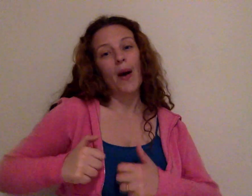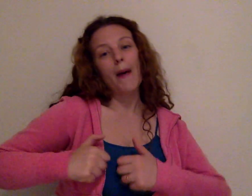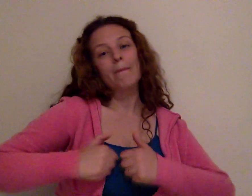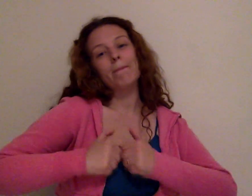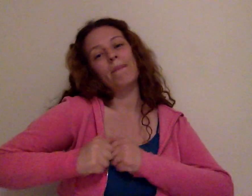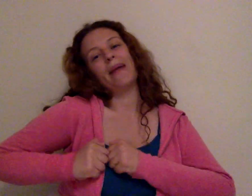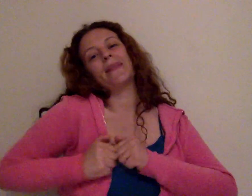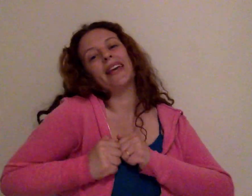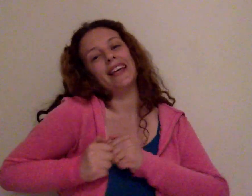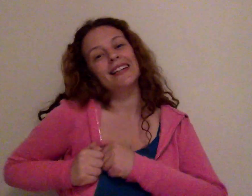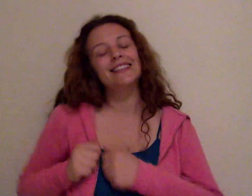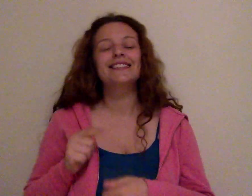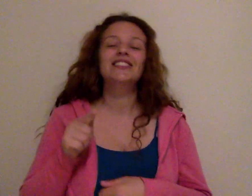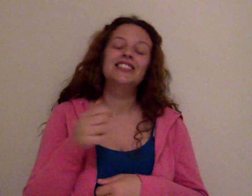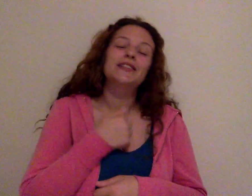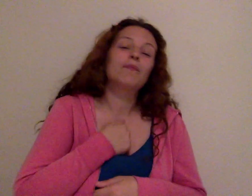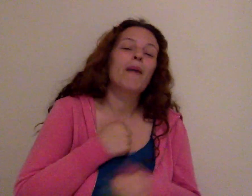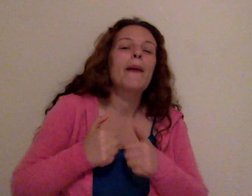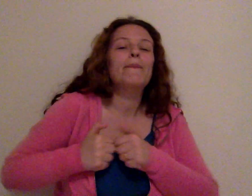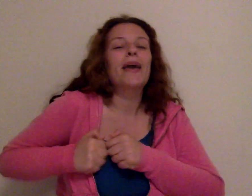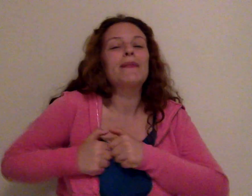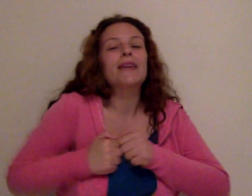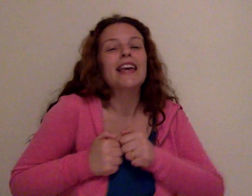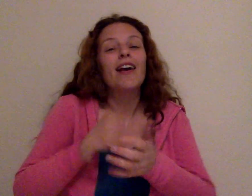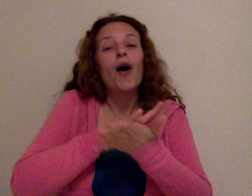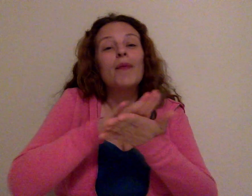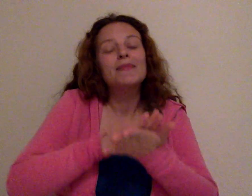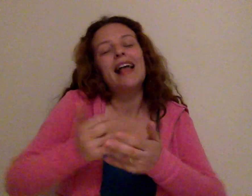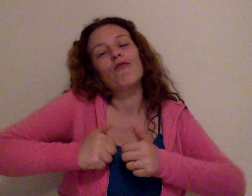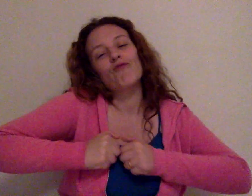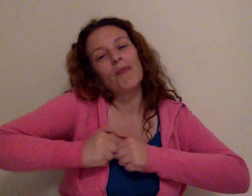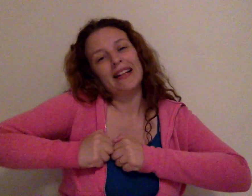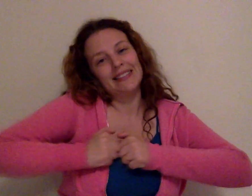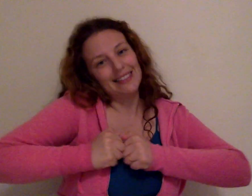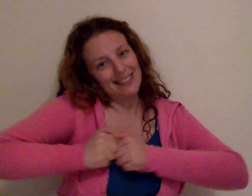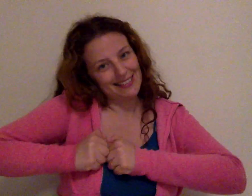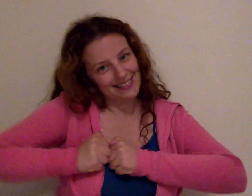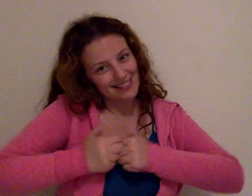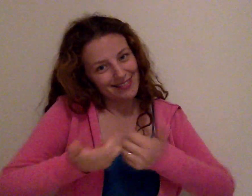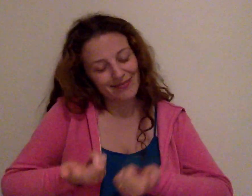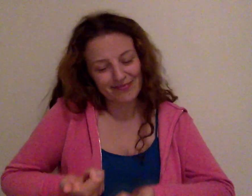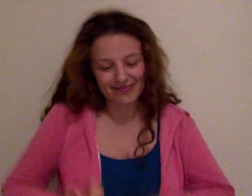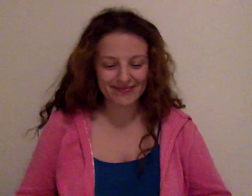Or baby, meaning she's my baby, means romantic.